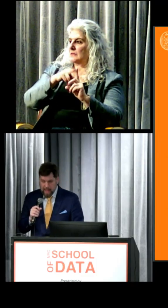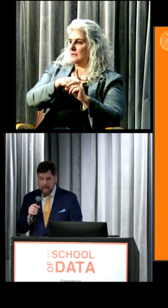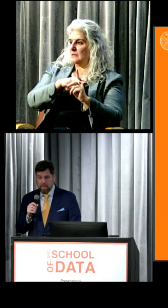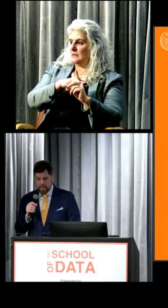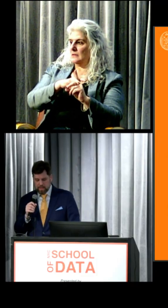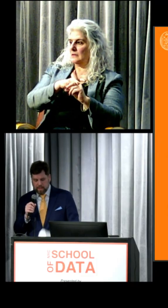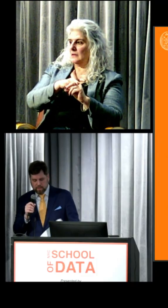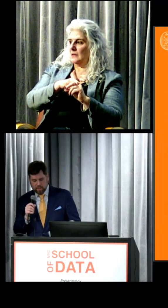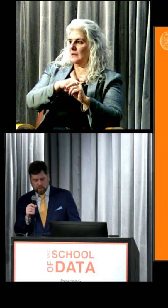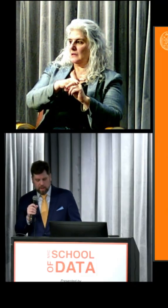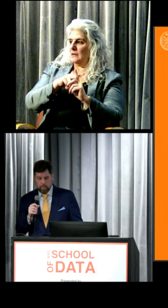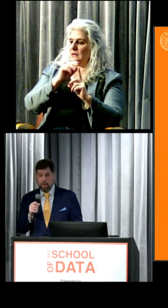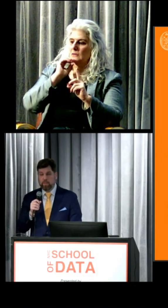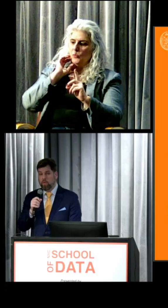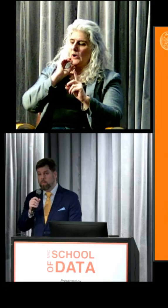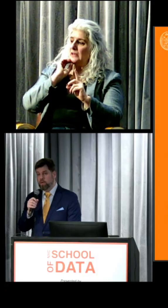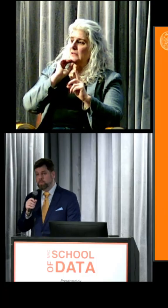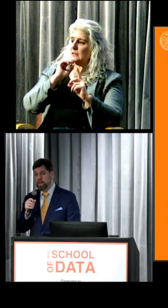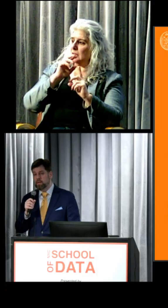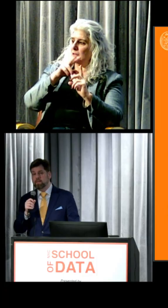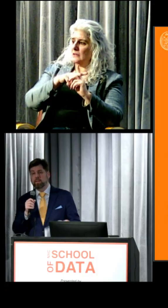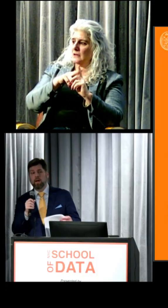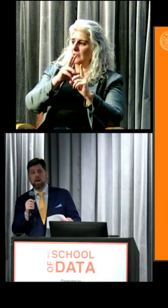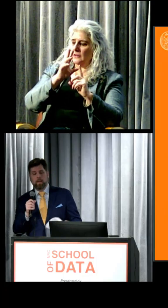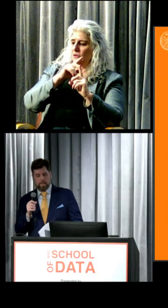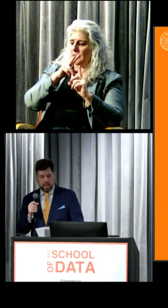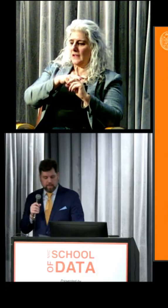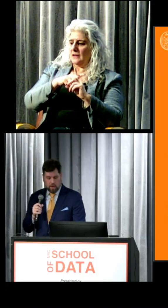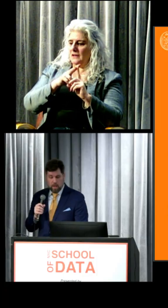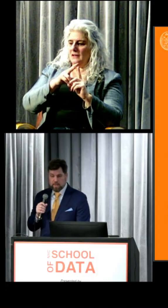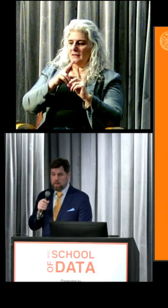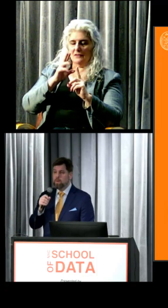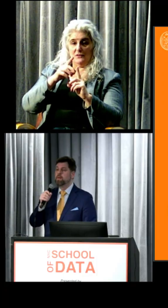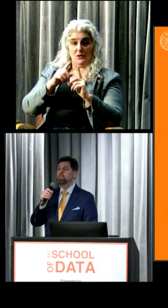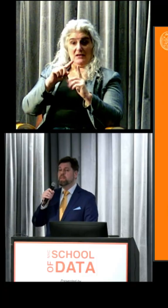really a driver of the data portion that Andrew will go into a bit more detail on later.